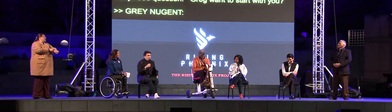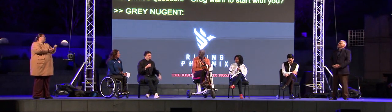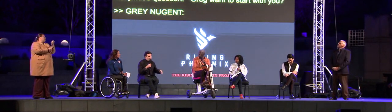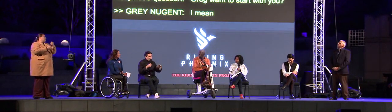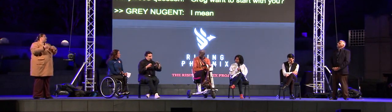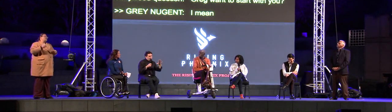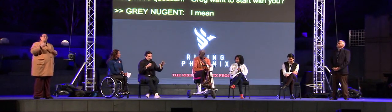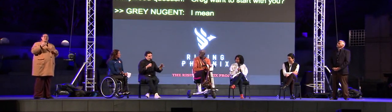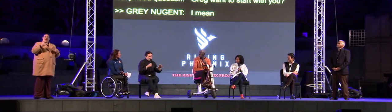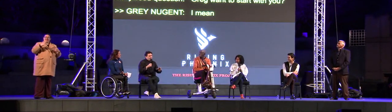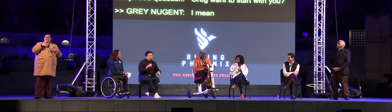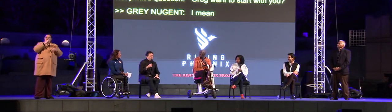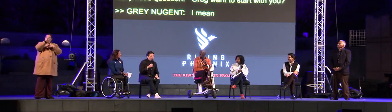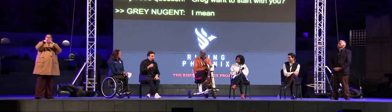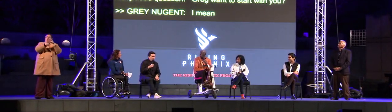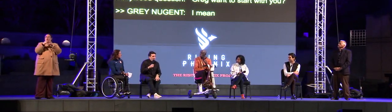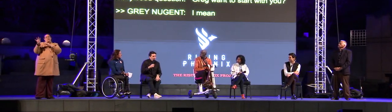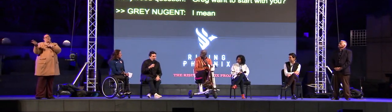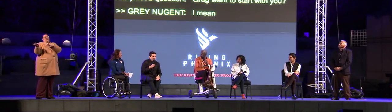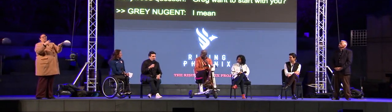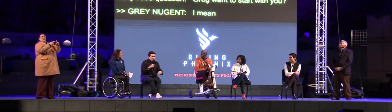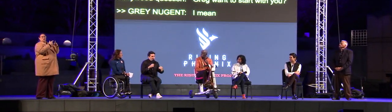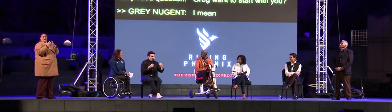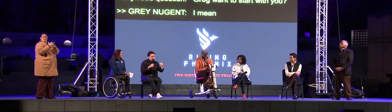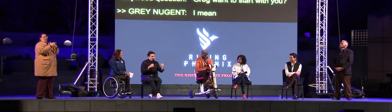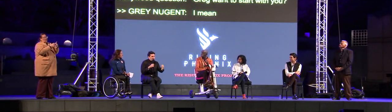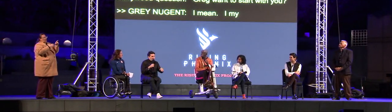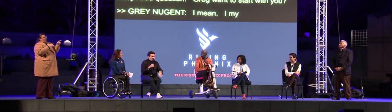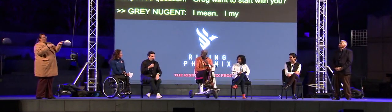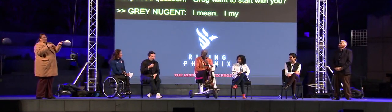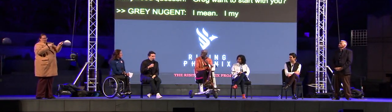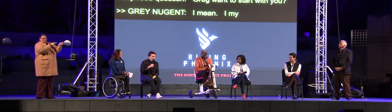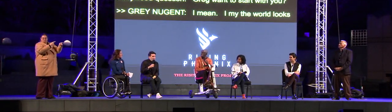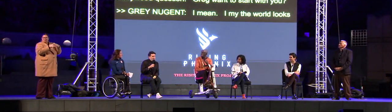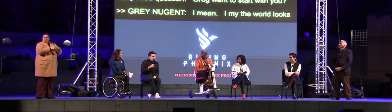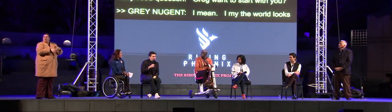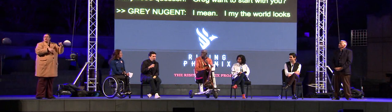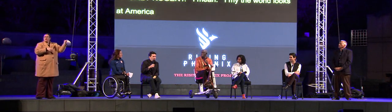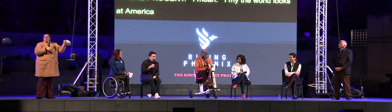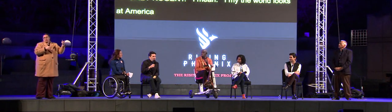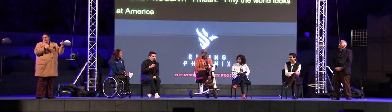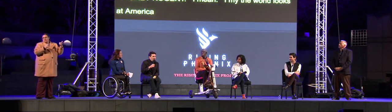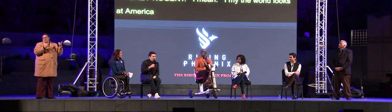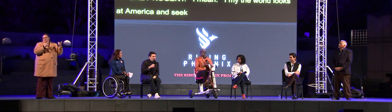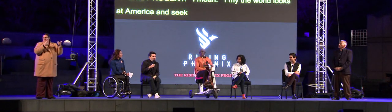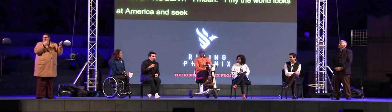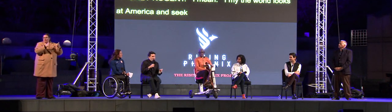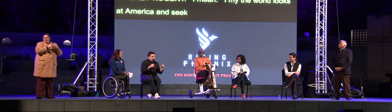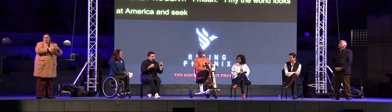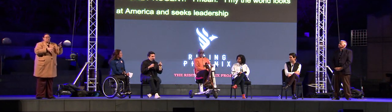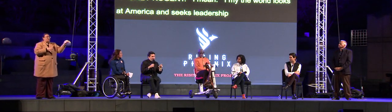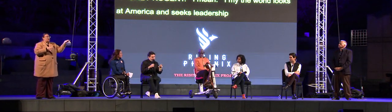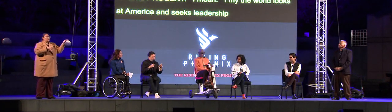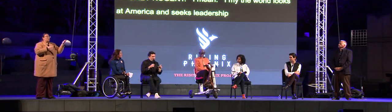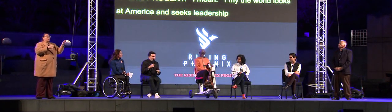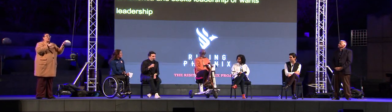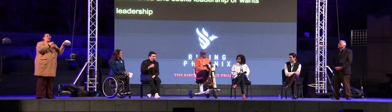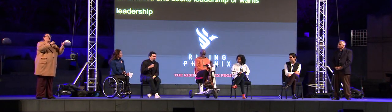I think the world looks at America and sees leadership or wants leadership, and the world looks at California